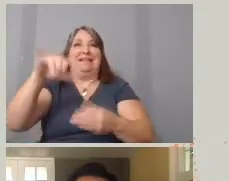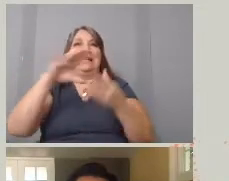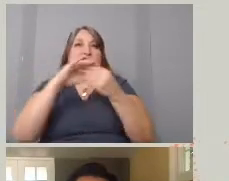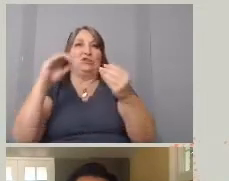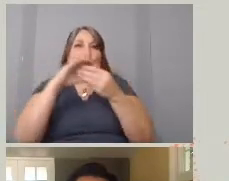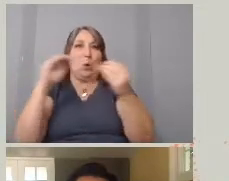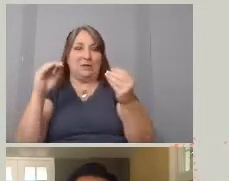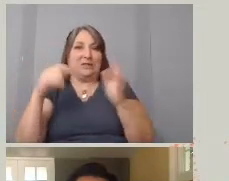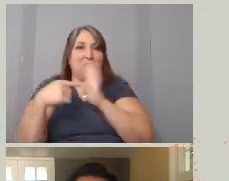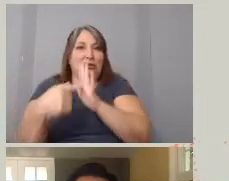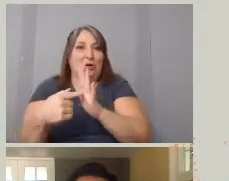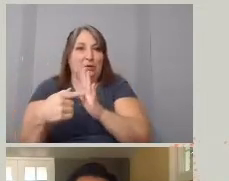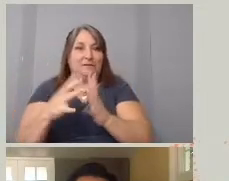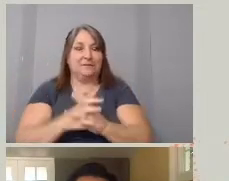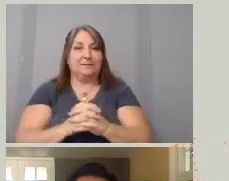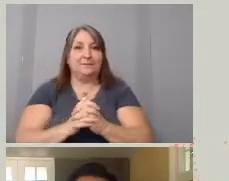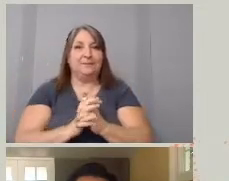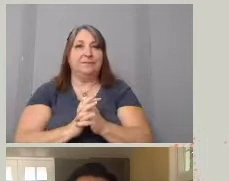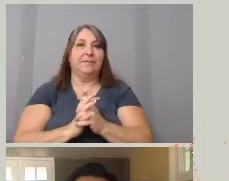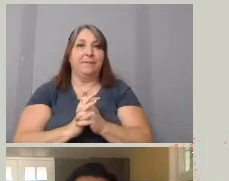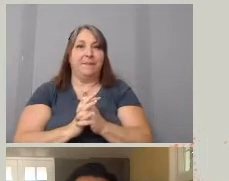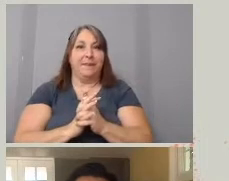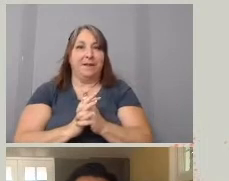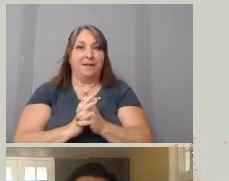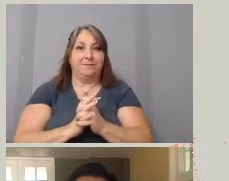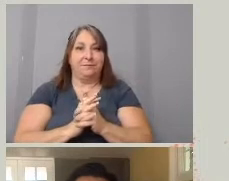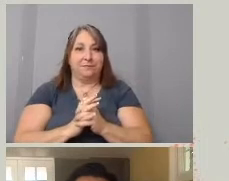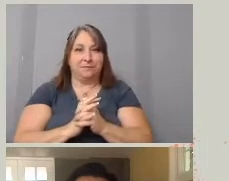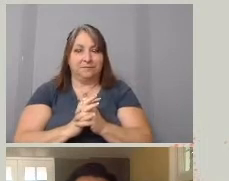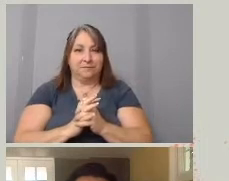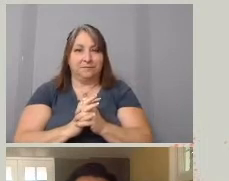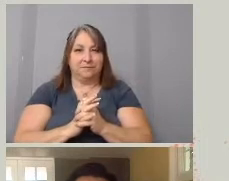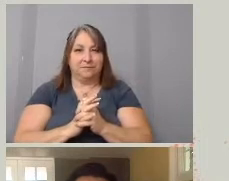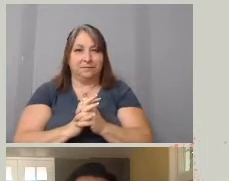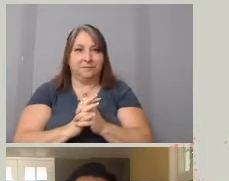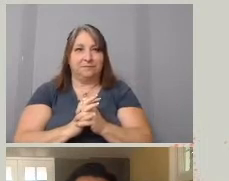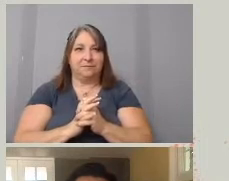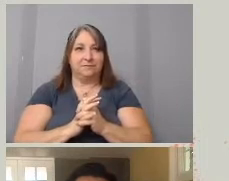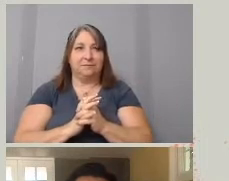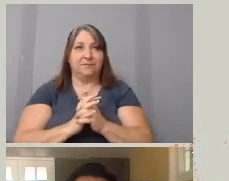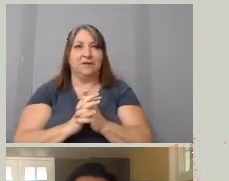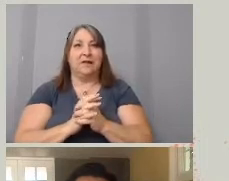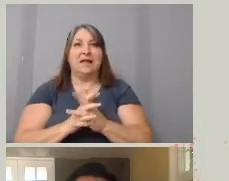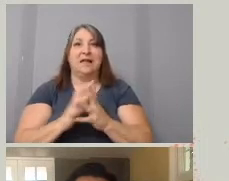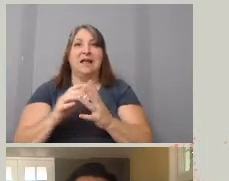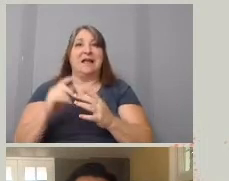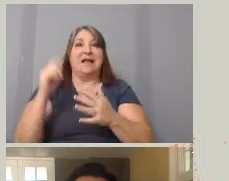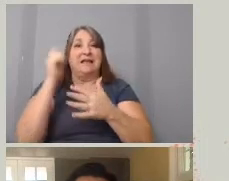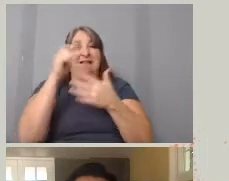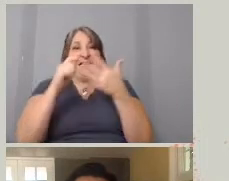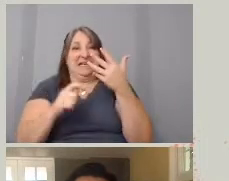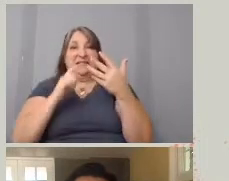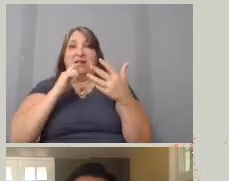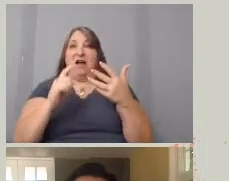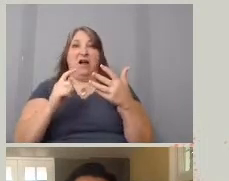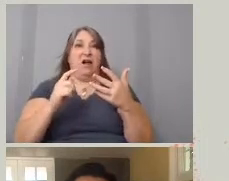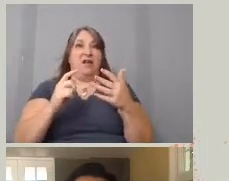And these are the pressing issues that people care about in America today.